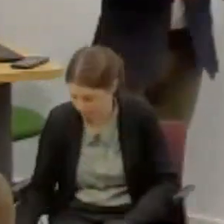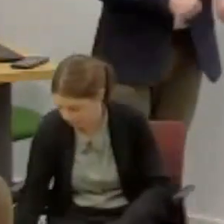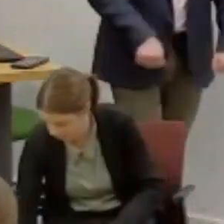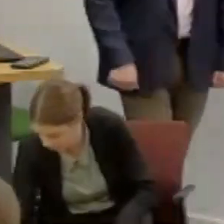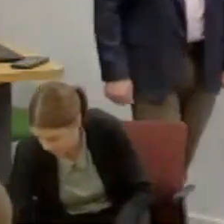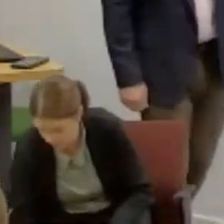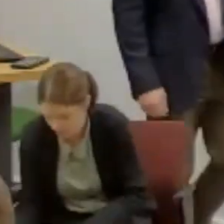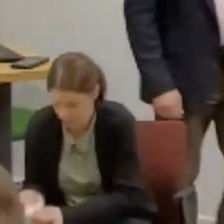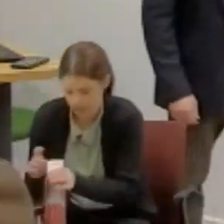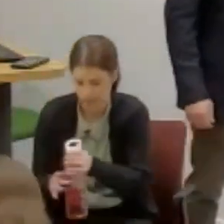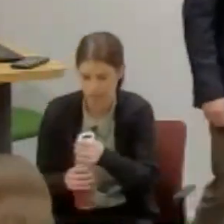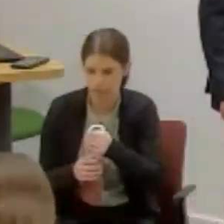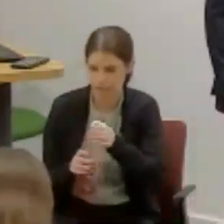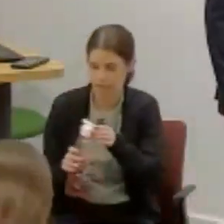See you next time.